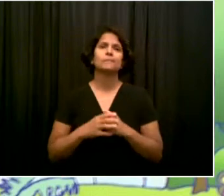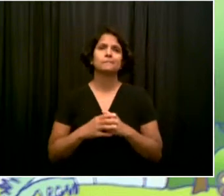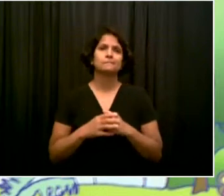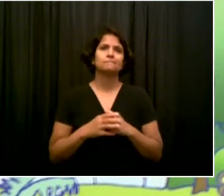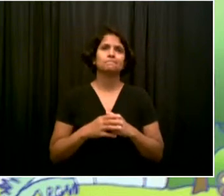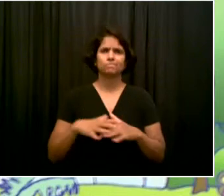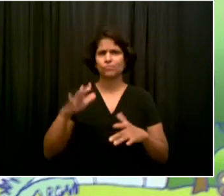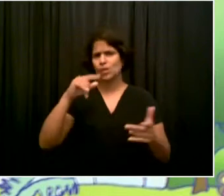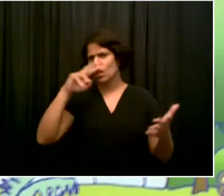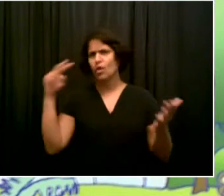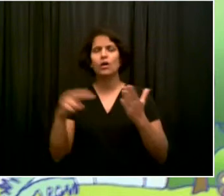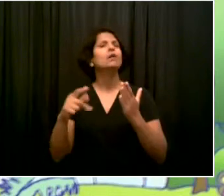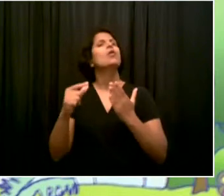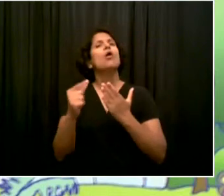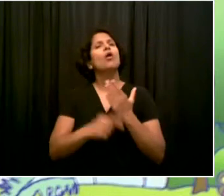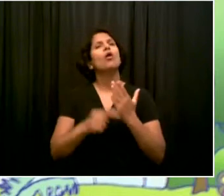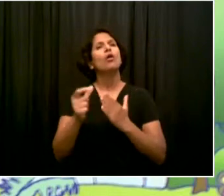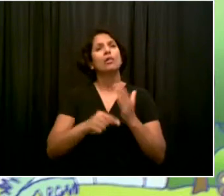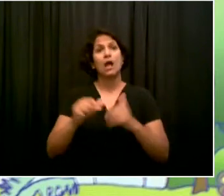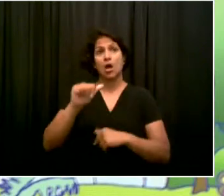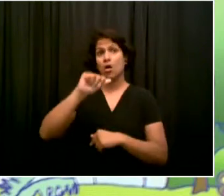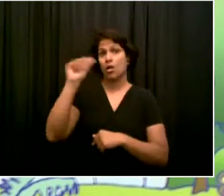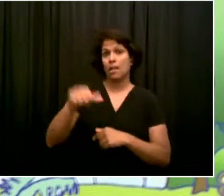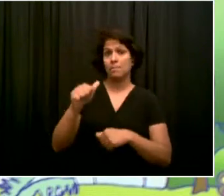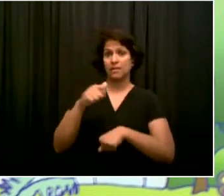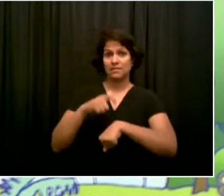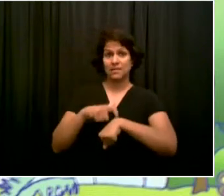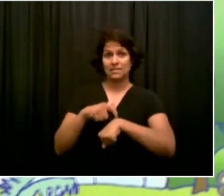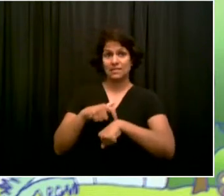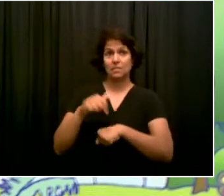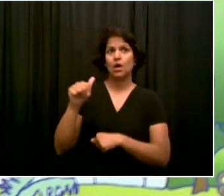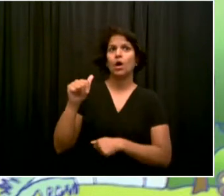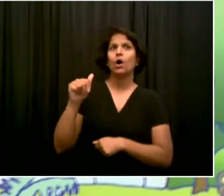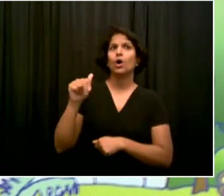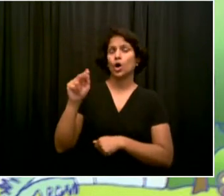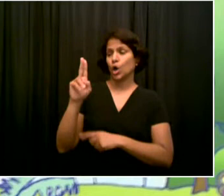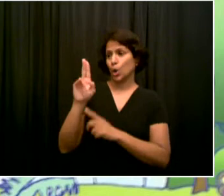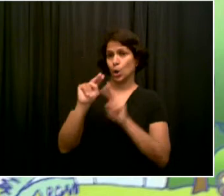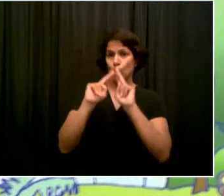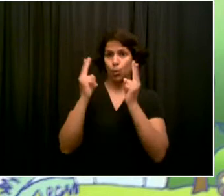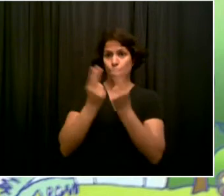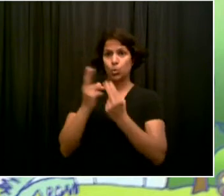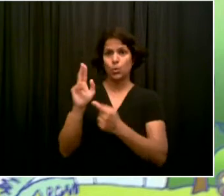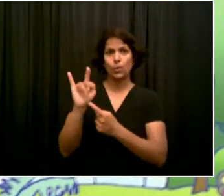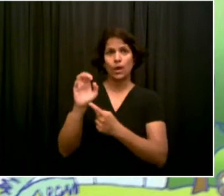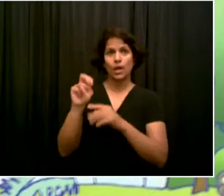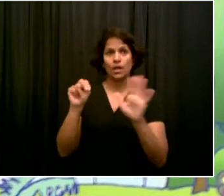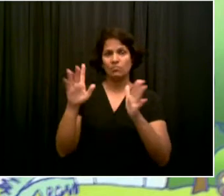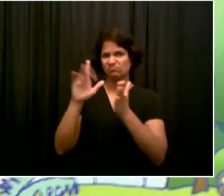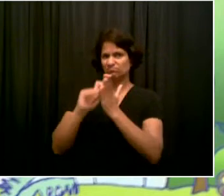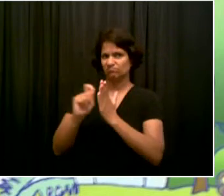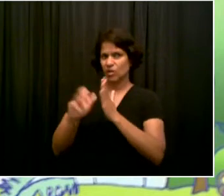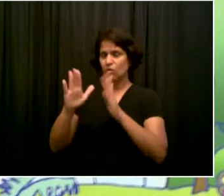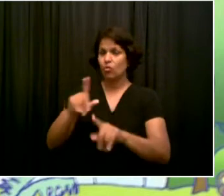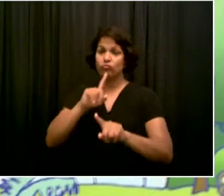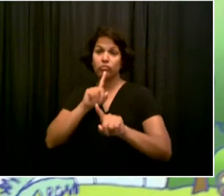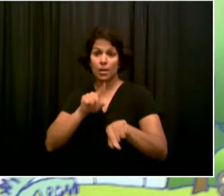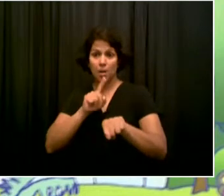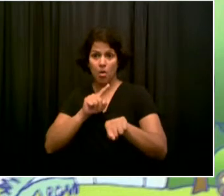AND THEY CAN DO SOMETHING ABOUT IT. Reporter: I DON'T KNOW IF YOU SAW THE ALBANY TIMES